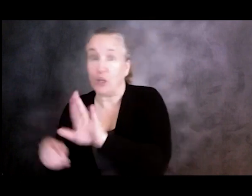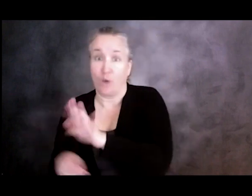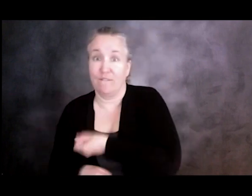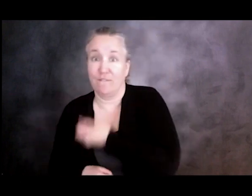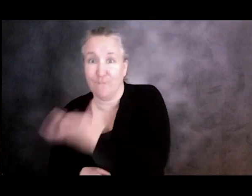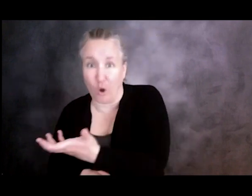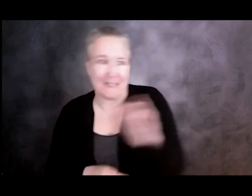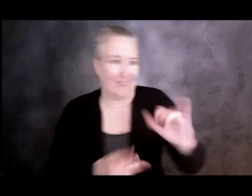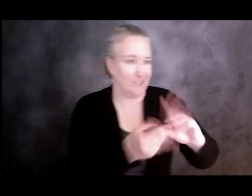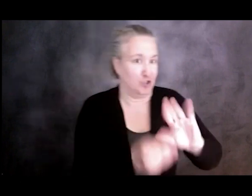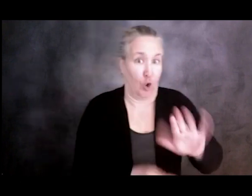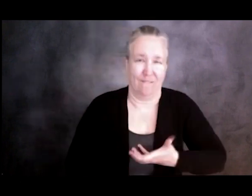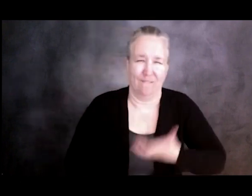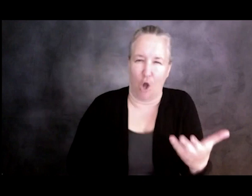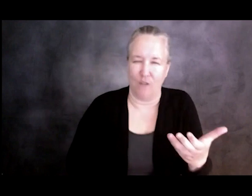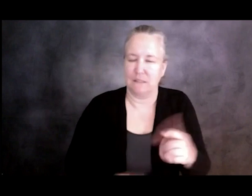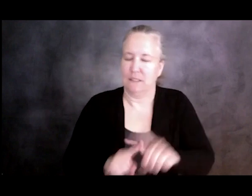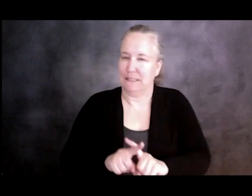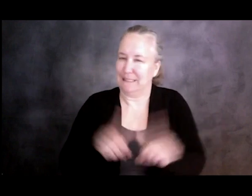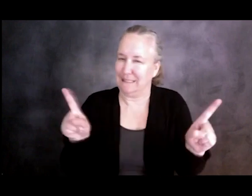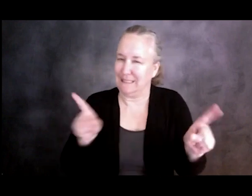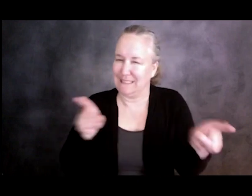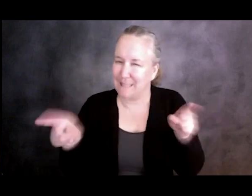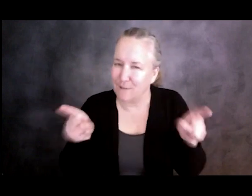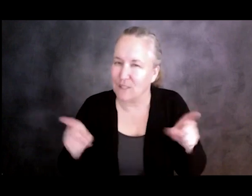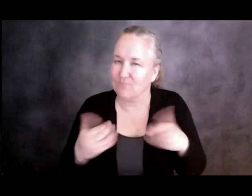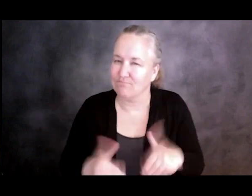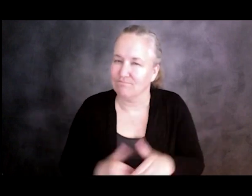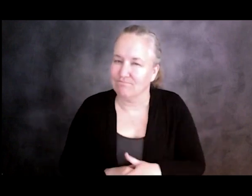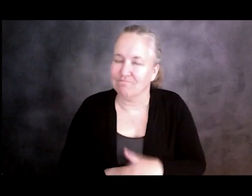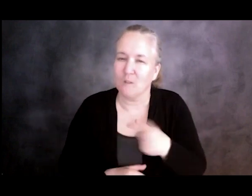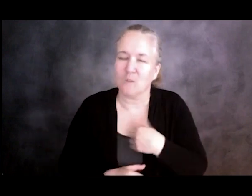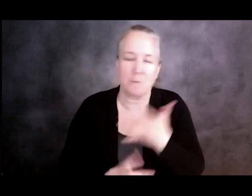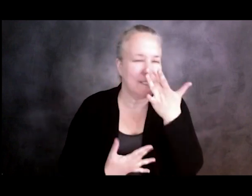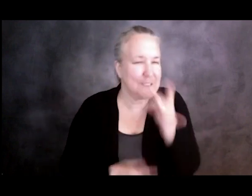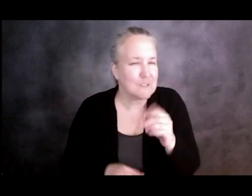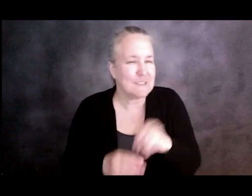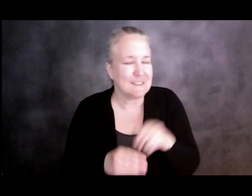And so I'm interested in the satiric form of the novel, what